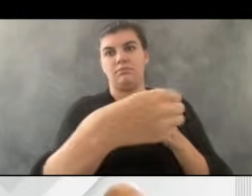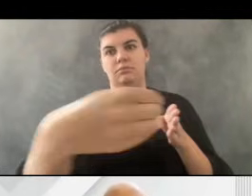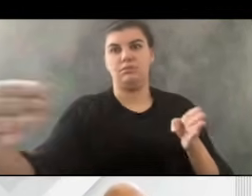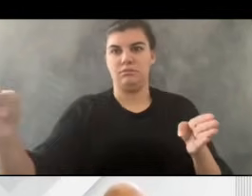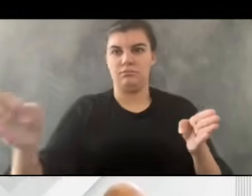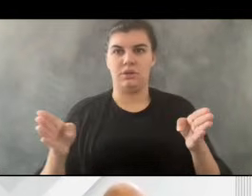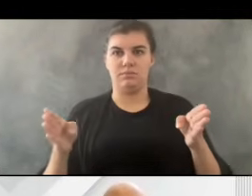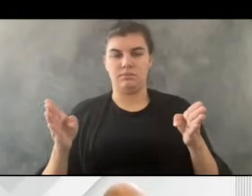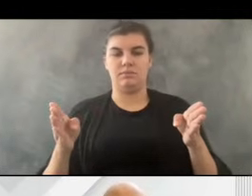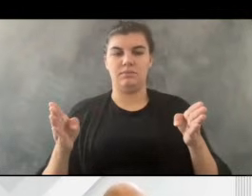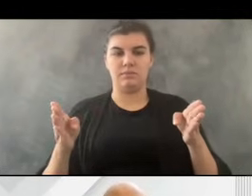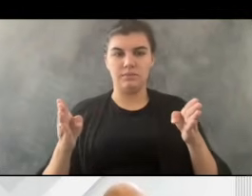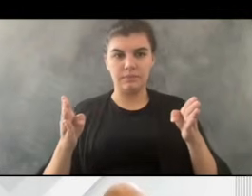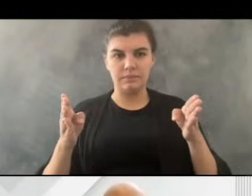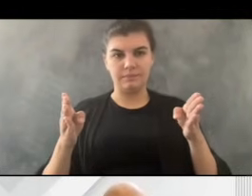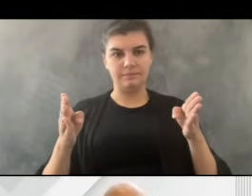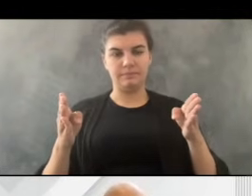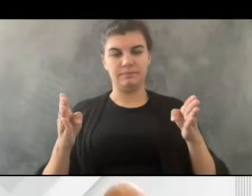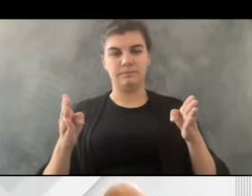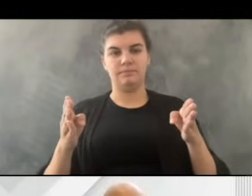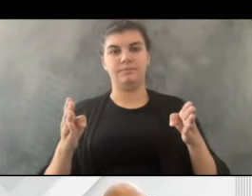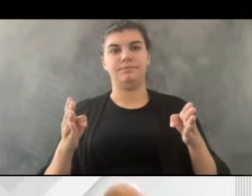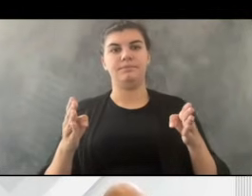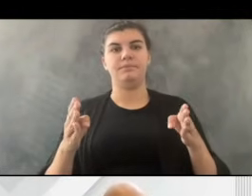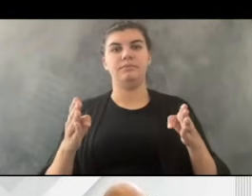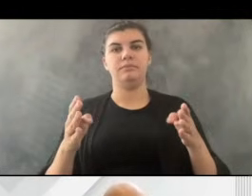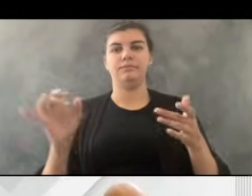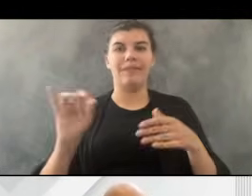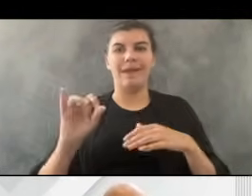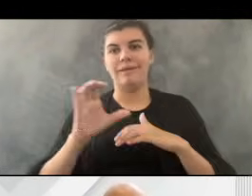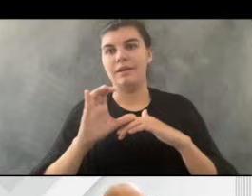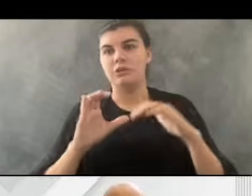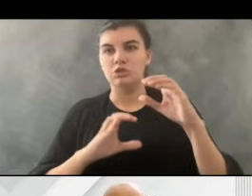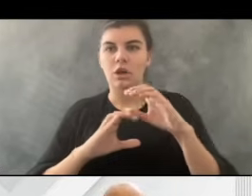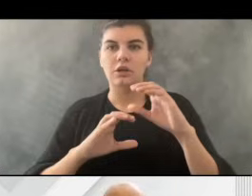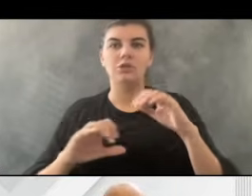either created by construction or created because of